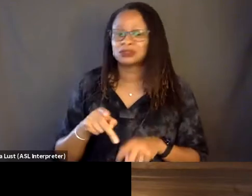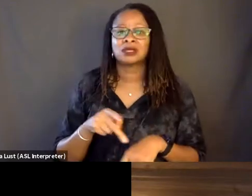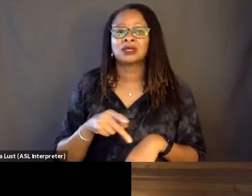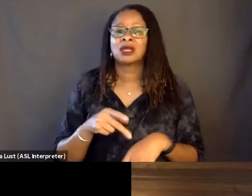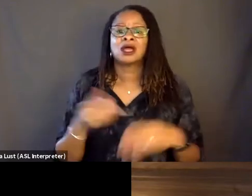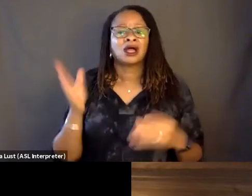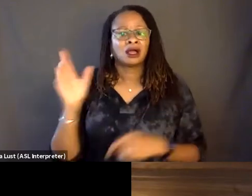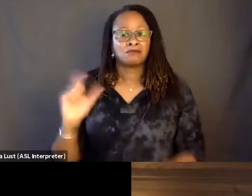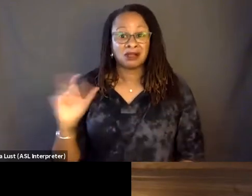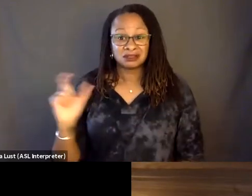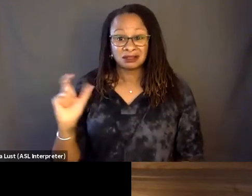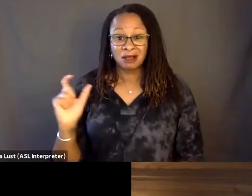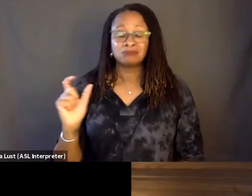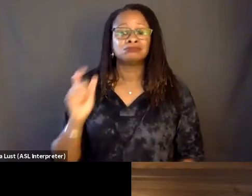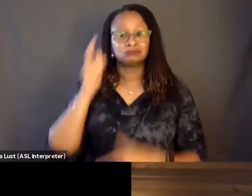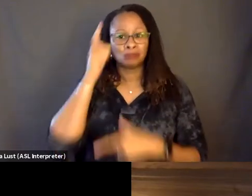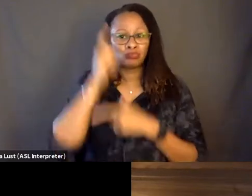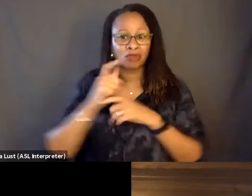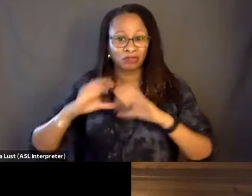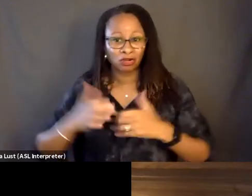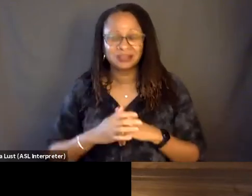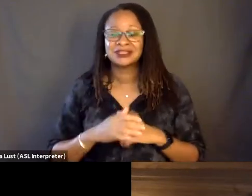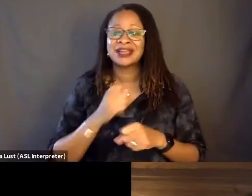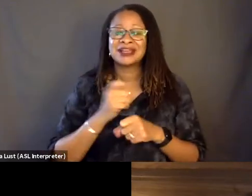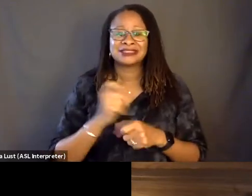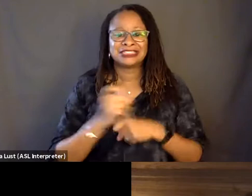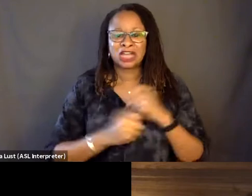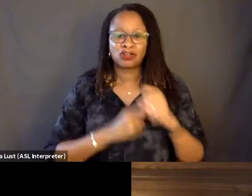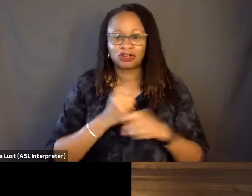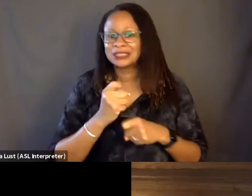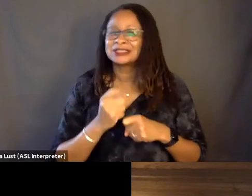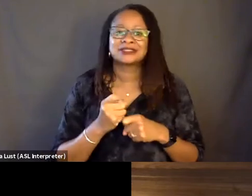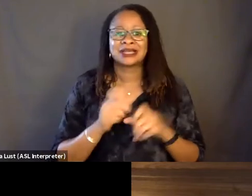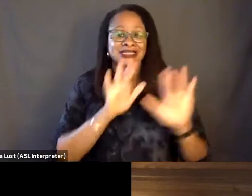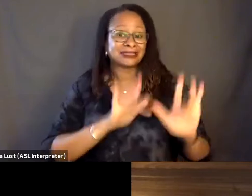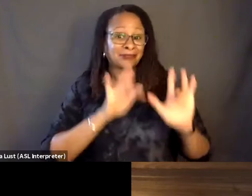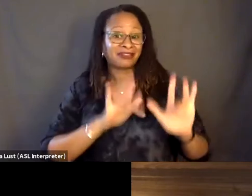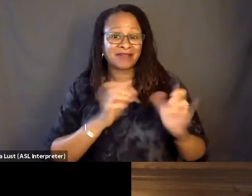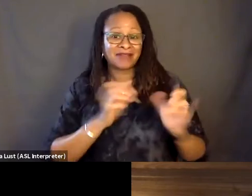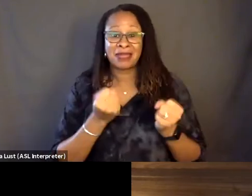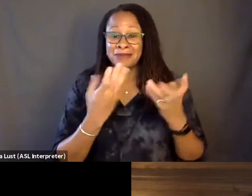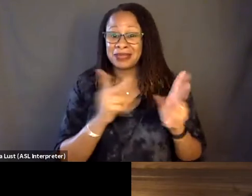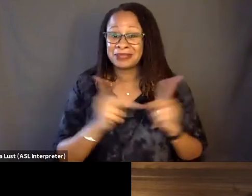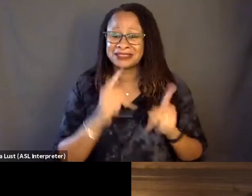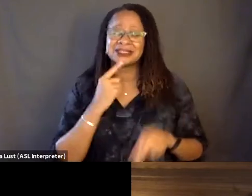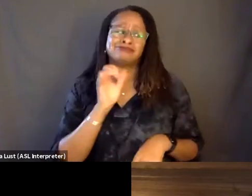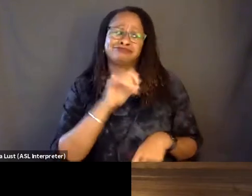and a terrorist sympathizer, and in many outlets, kind of like, oh, he had it coming to him,